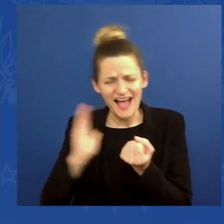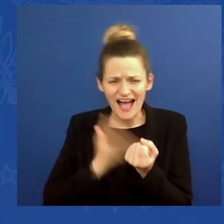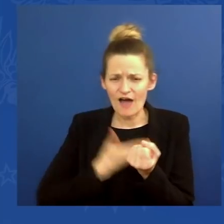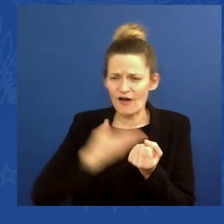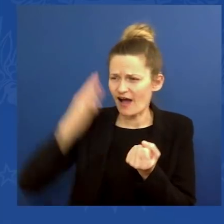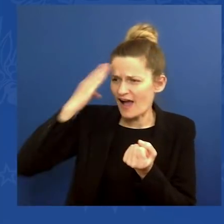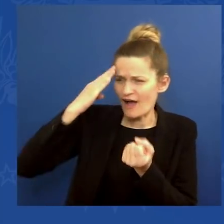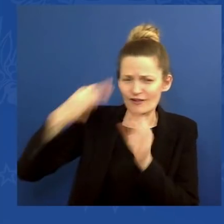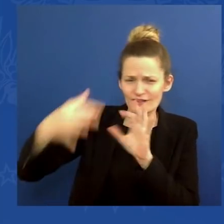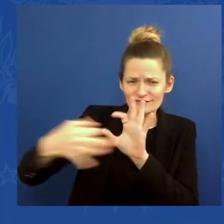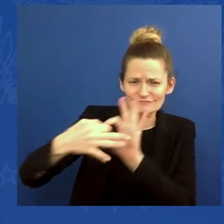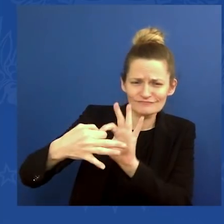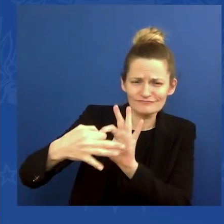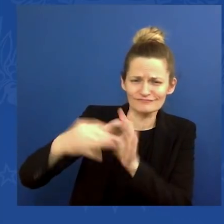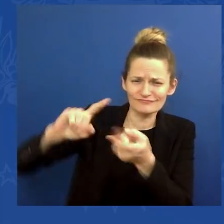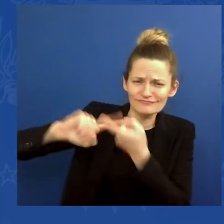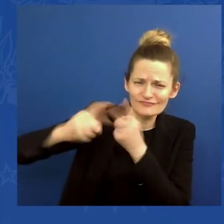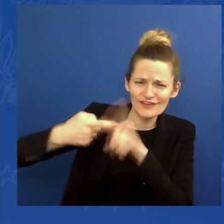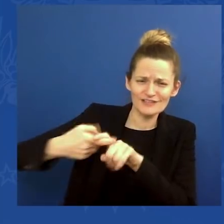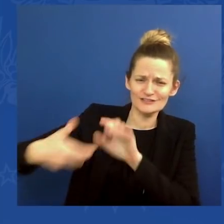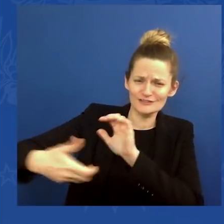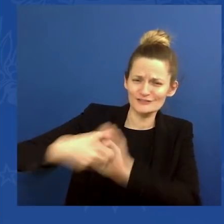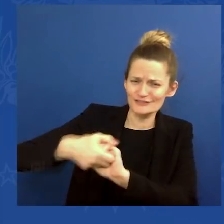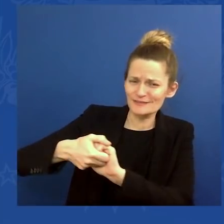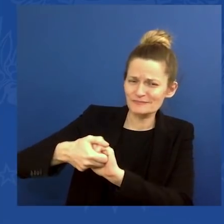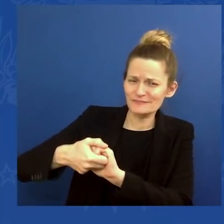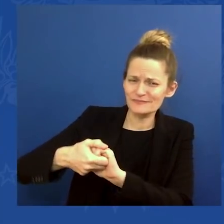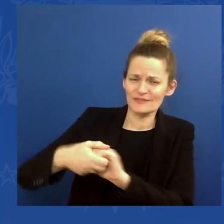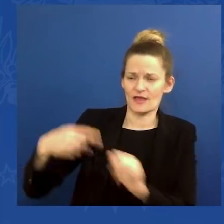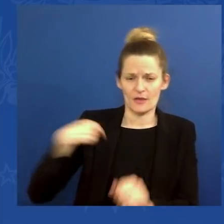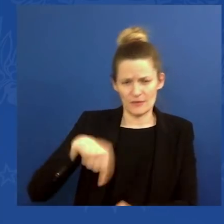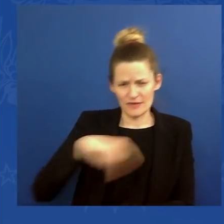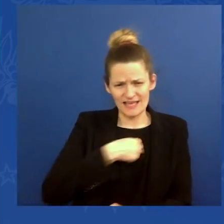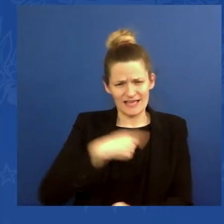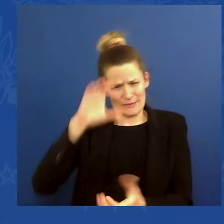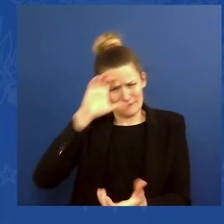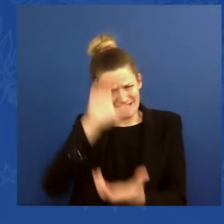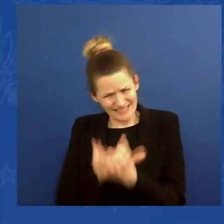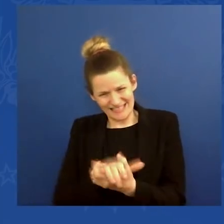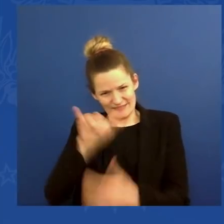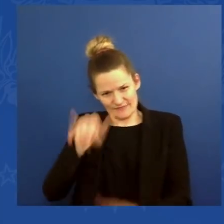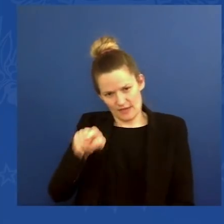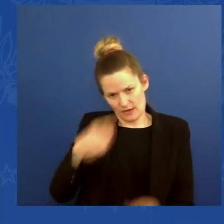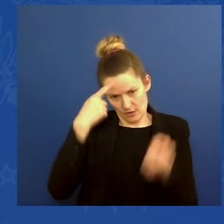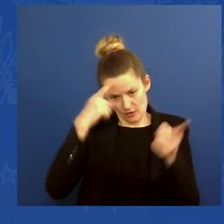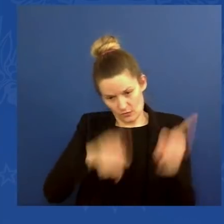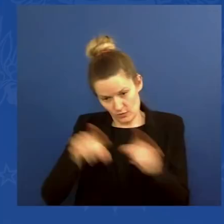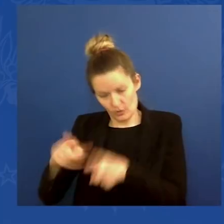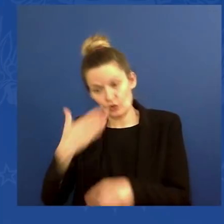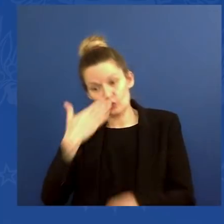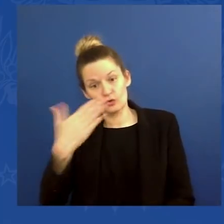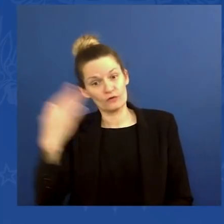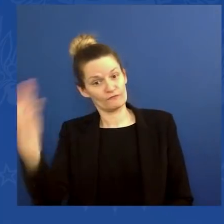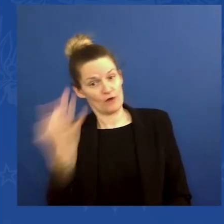And we insist that it occur, they be maintained because it's